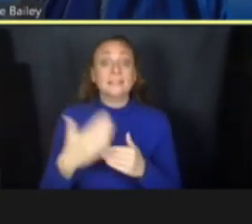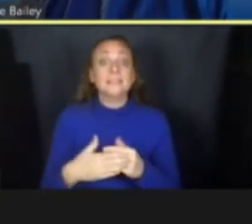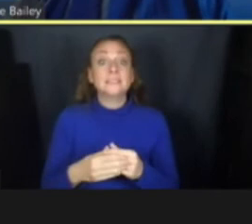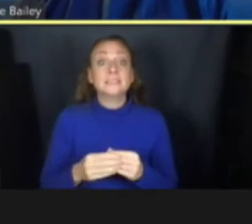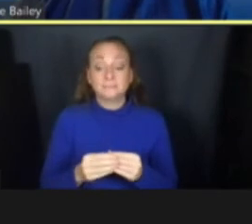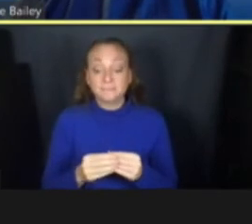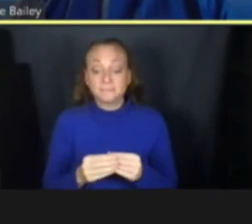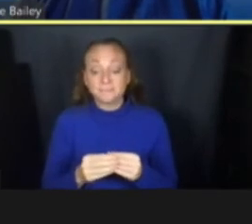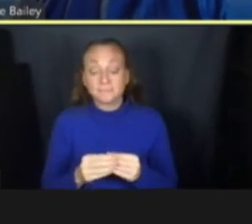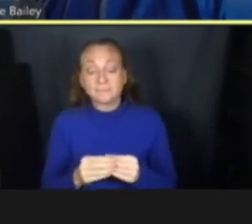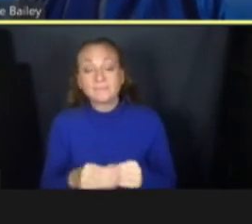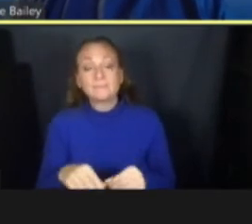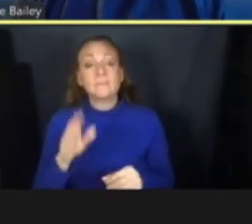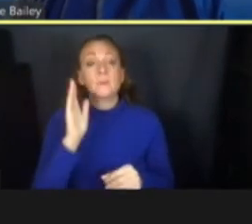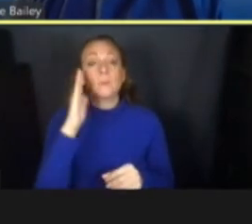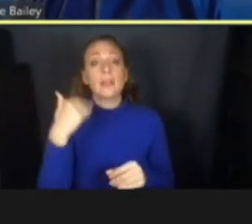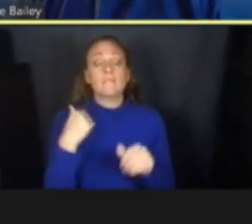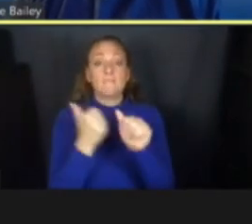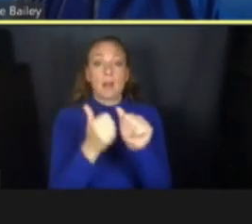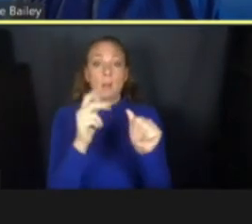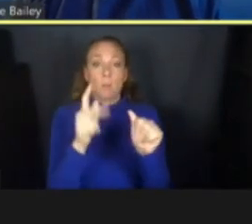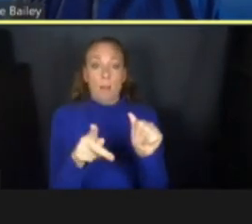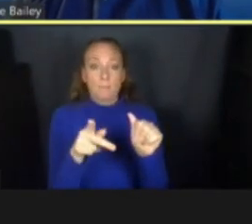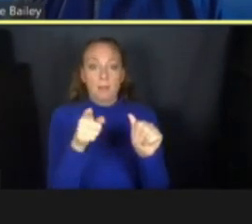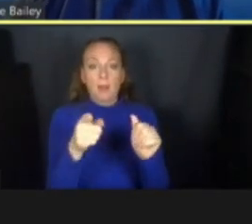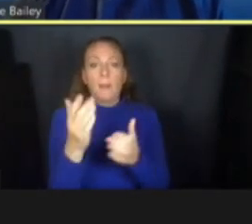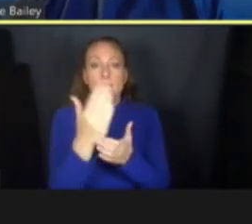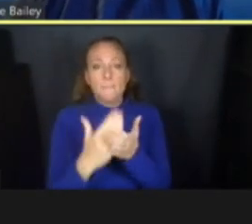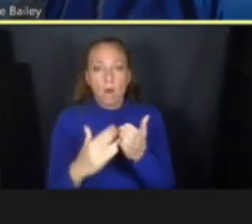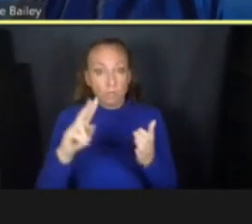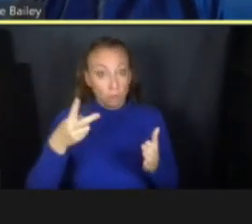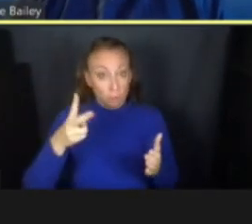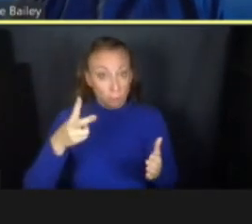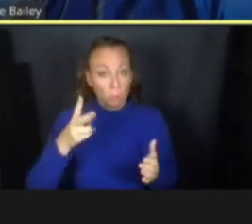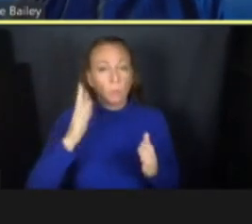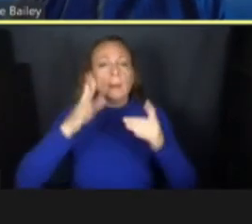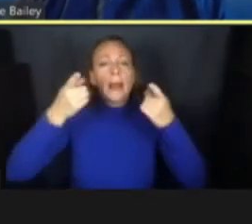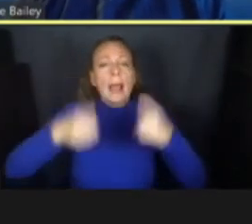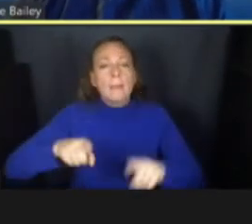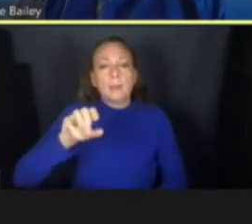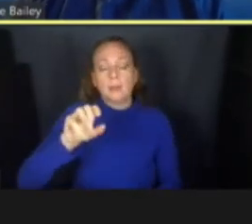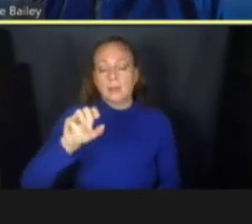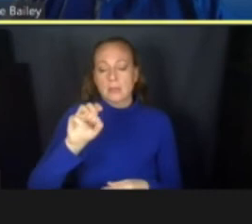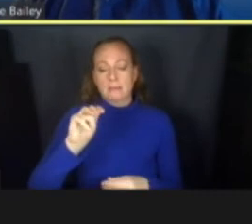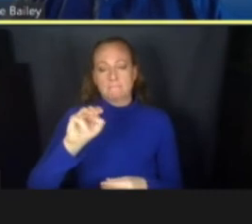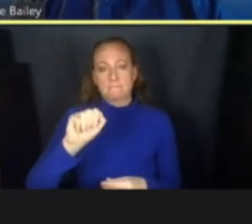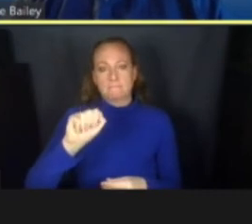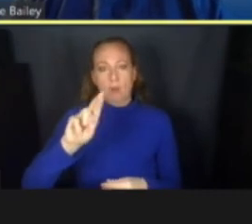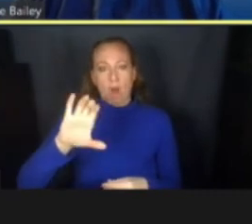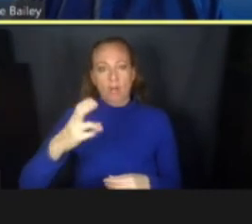We're gonna have the follow-up on this on part two in March, March 30th, the end of this month.